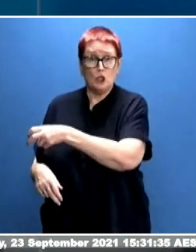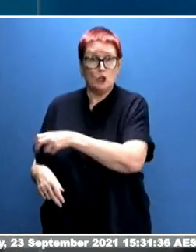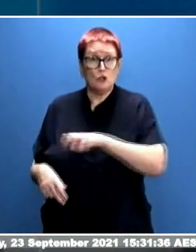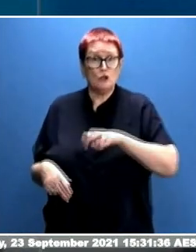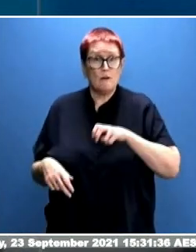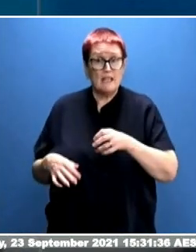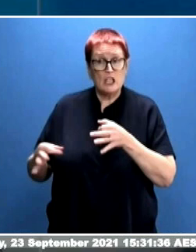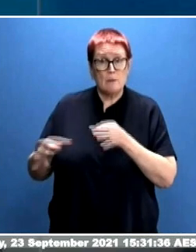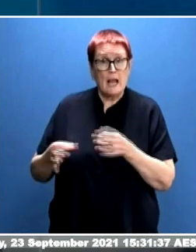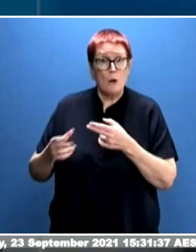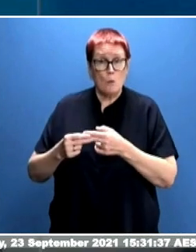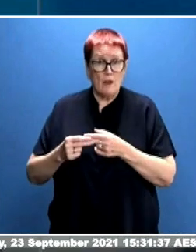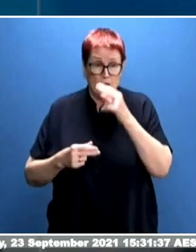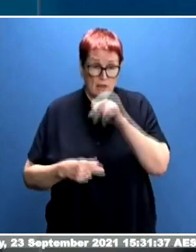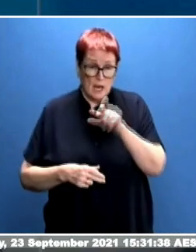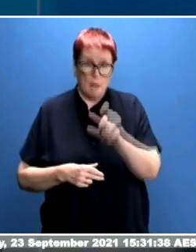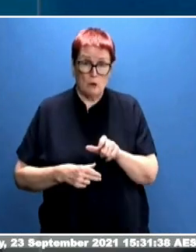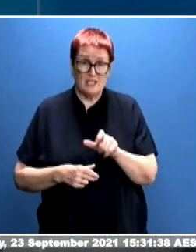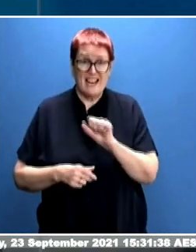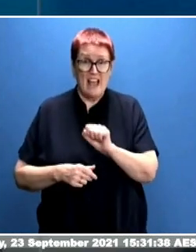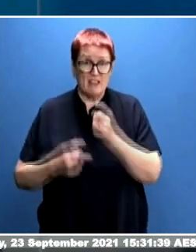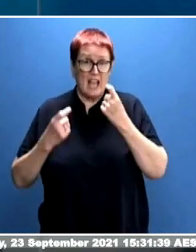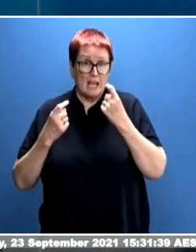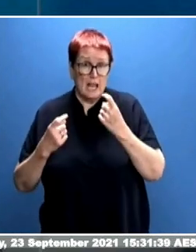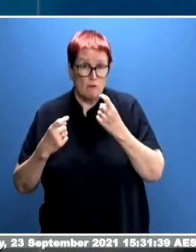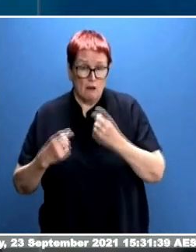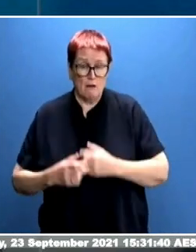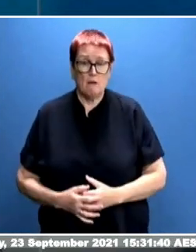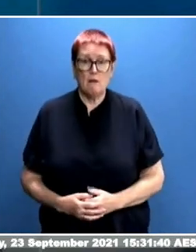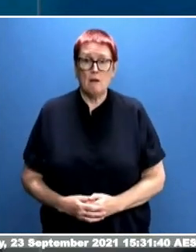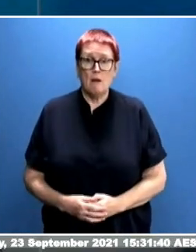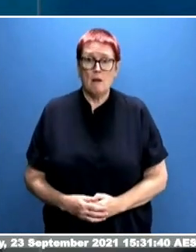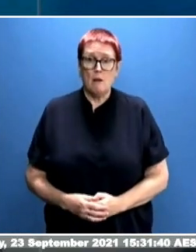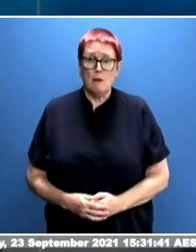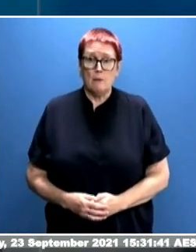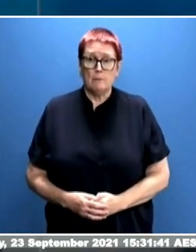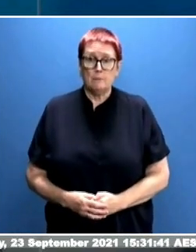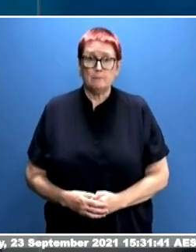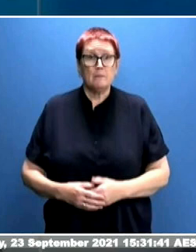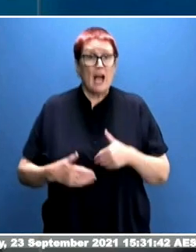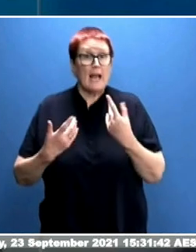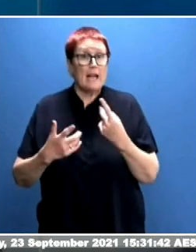and the care team, and I can talk in relation to two young people, who